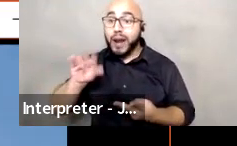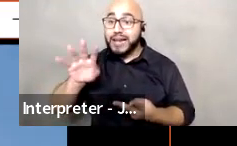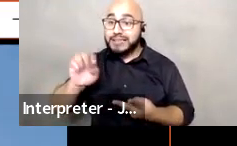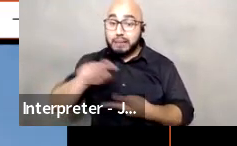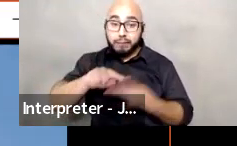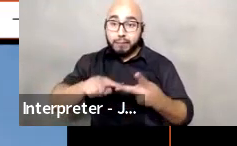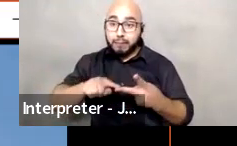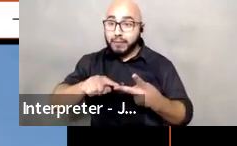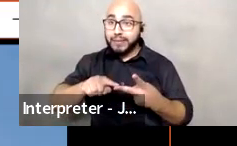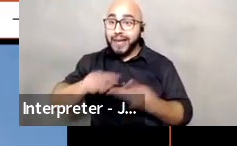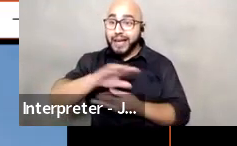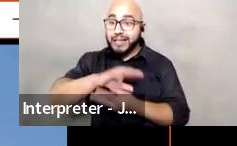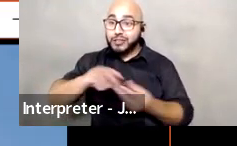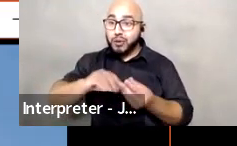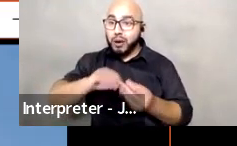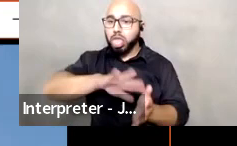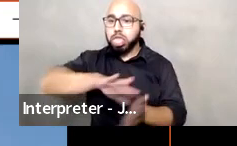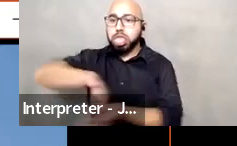My guess is is we'll. See less and less. Of it.